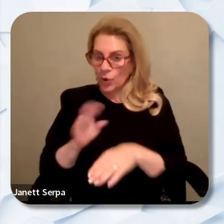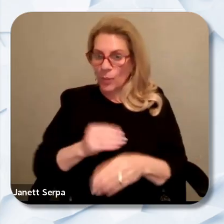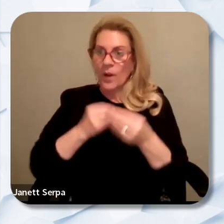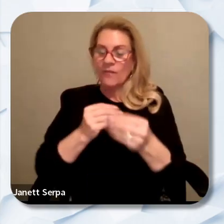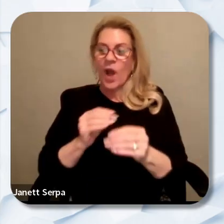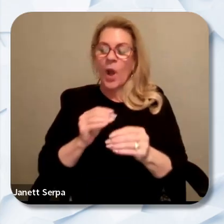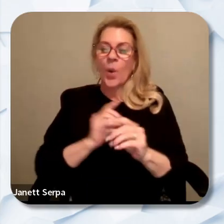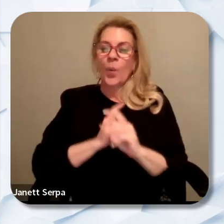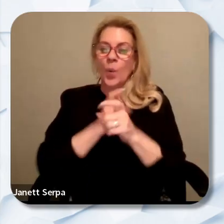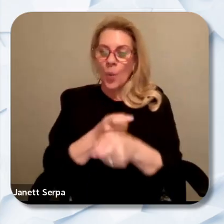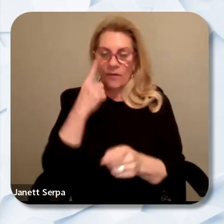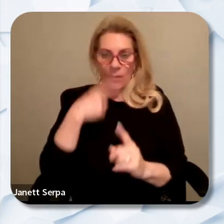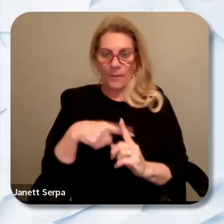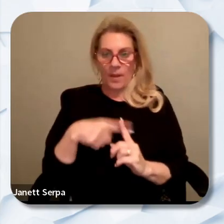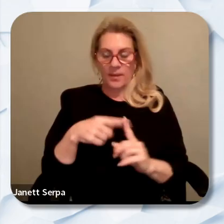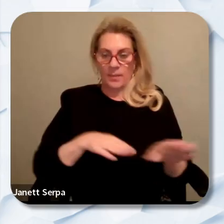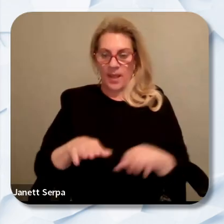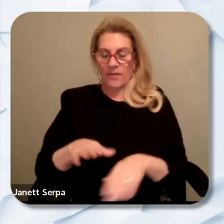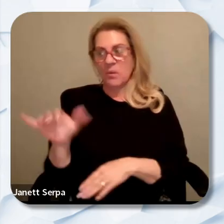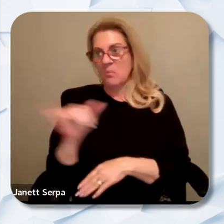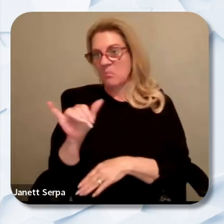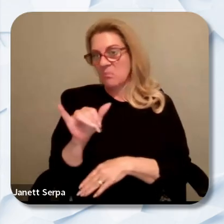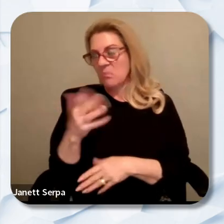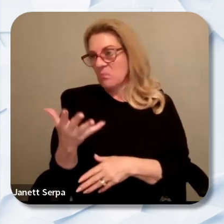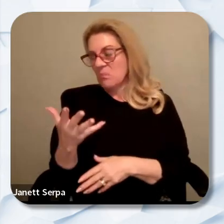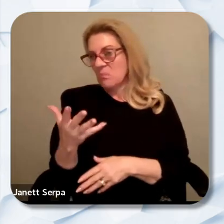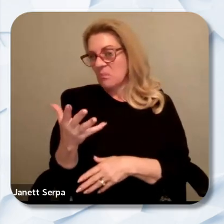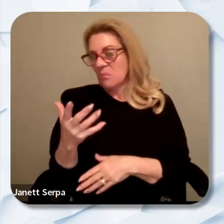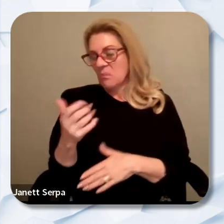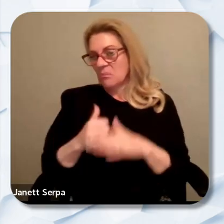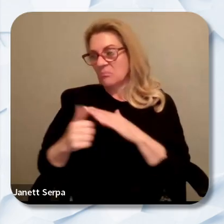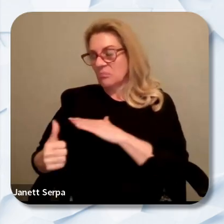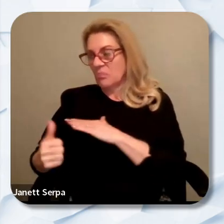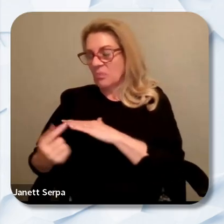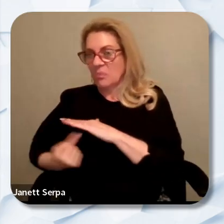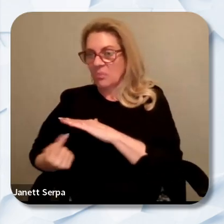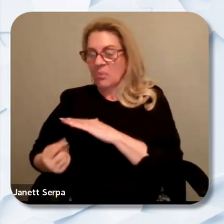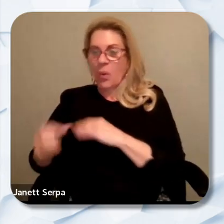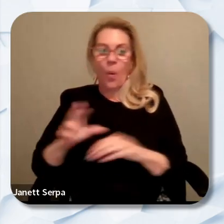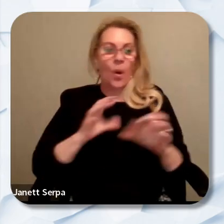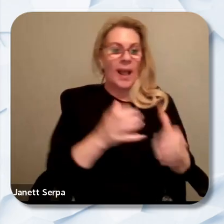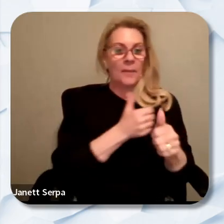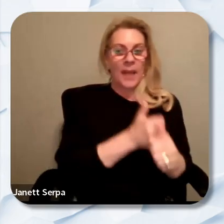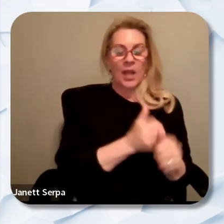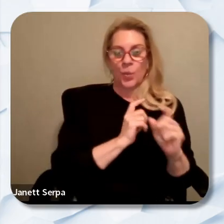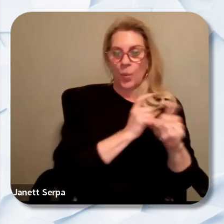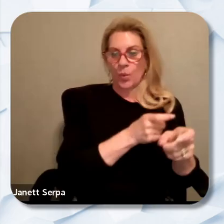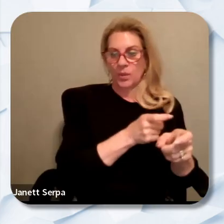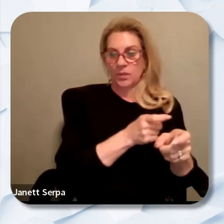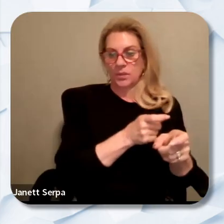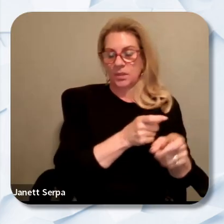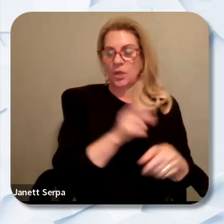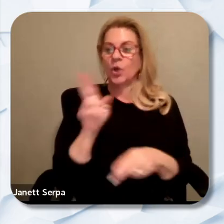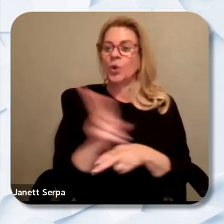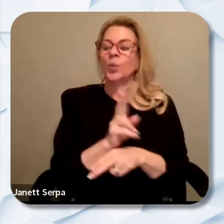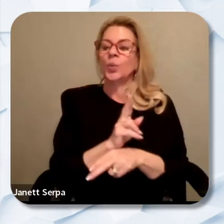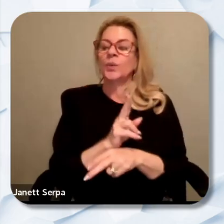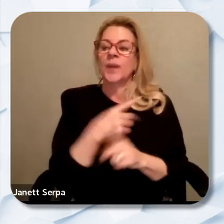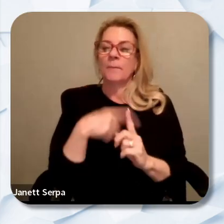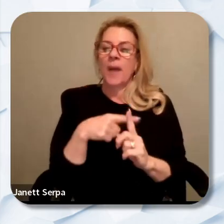for positive behavior such as solitary team or class based rewards. Use positive reinforcement.